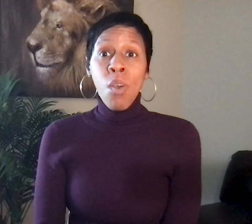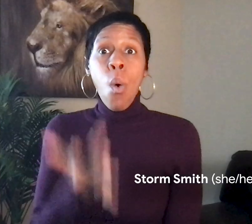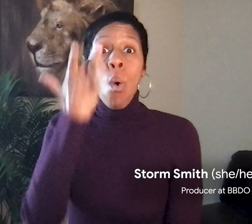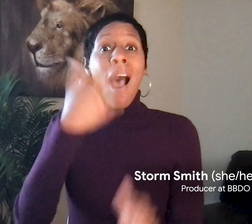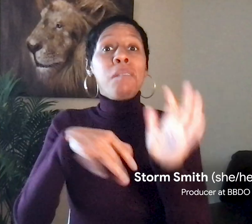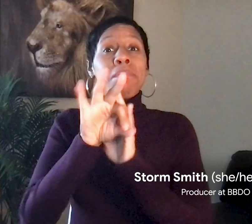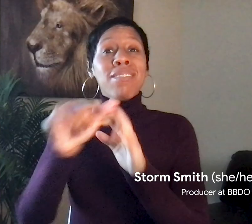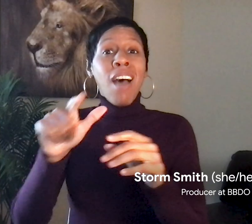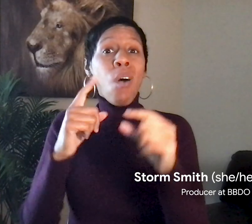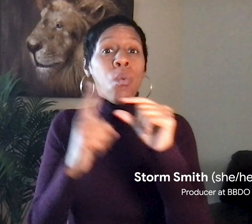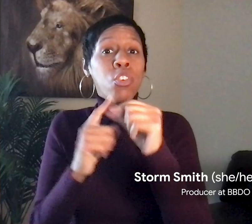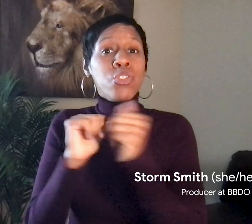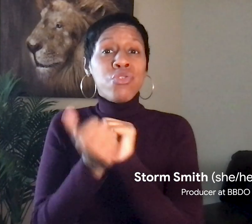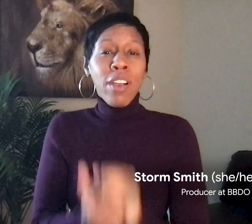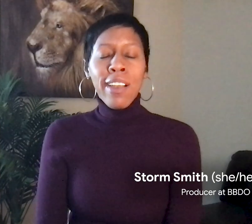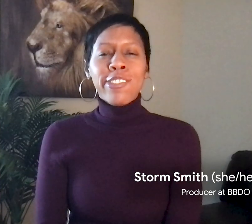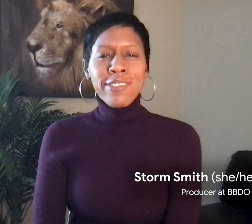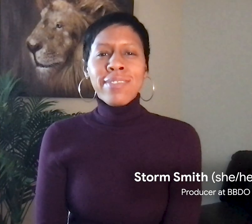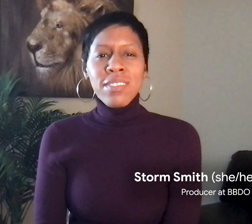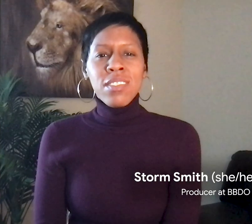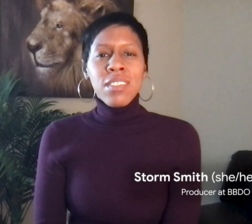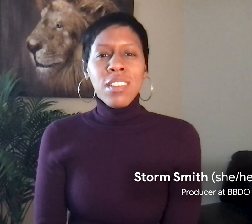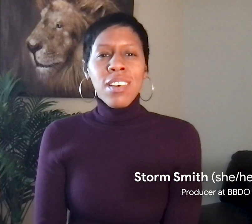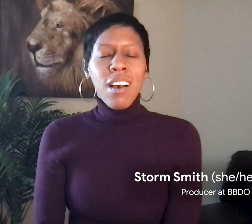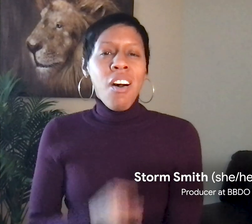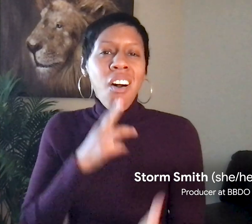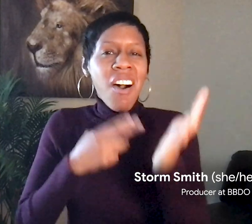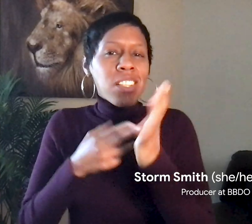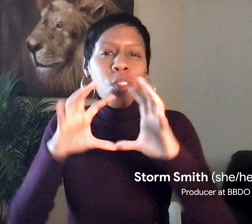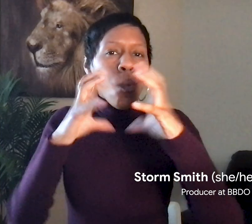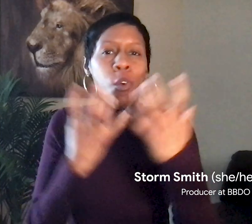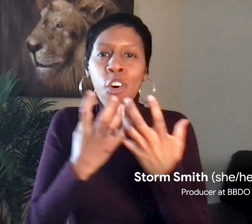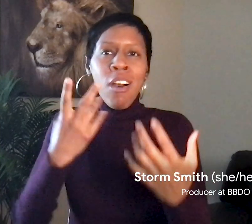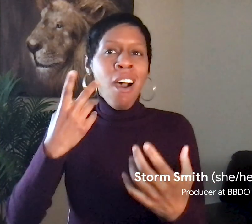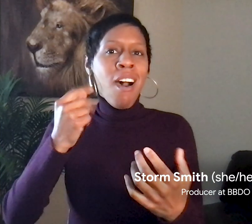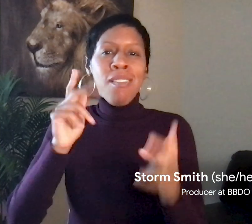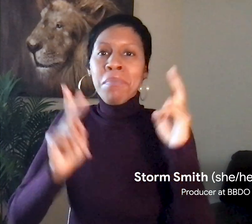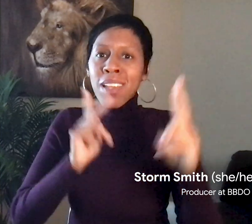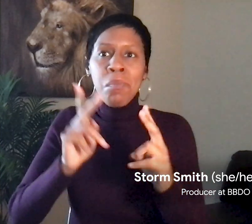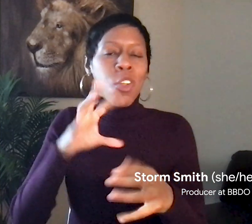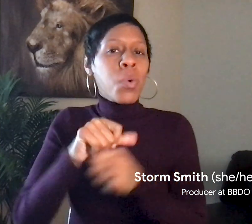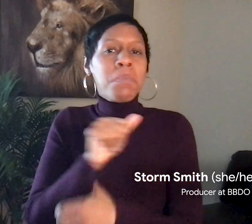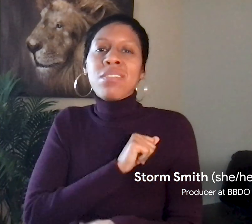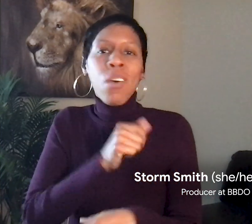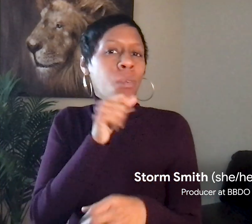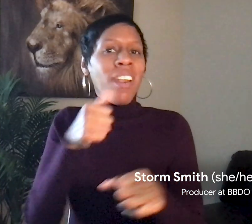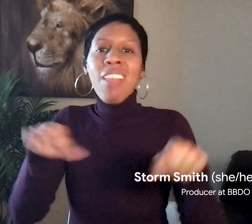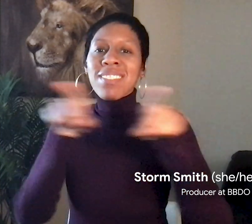And why did I pick the word "change"? Honestly, the world and the people,